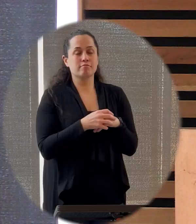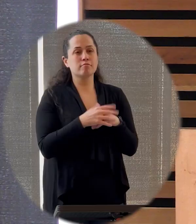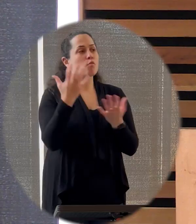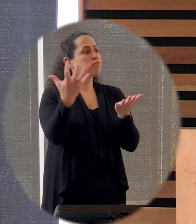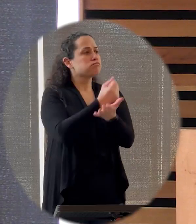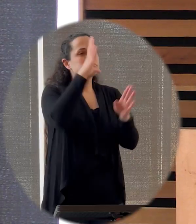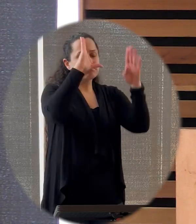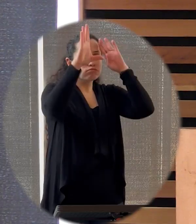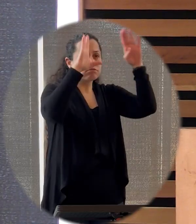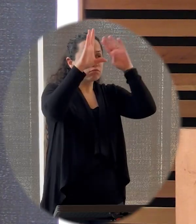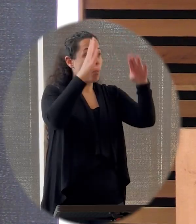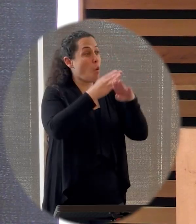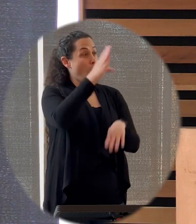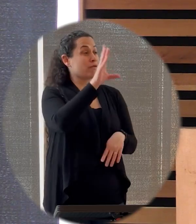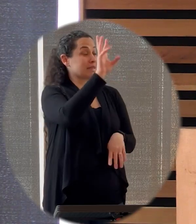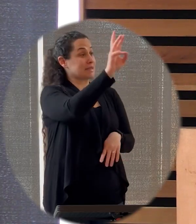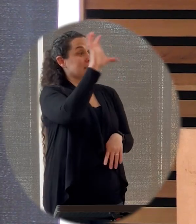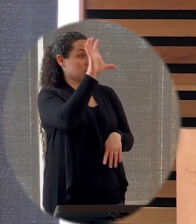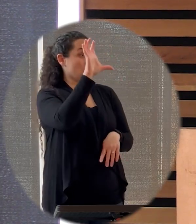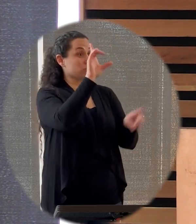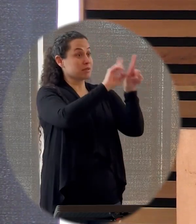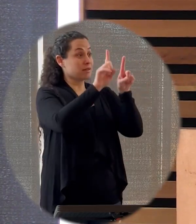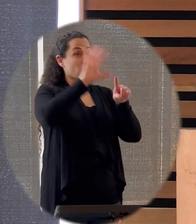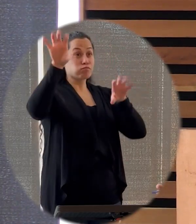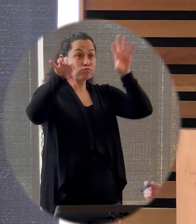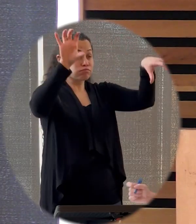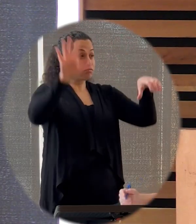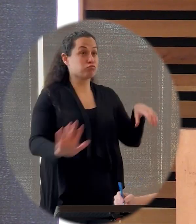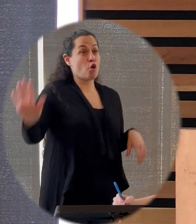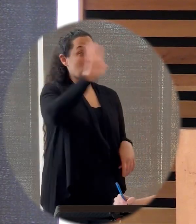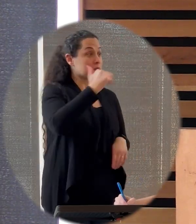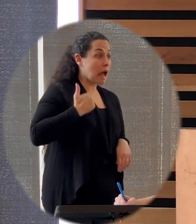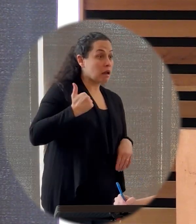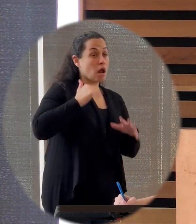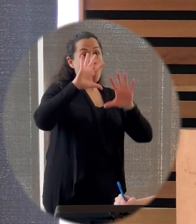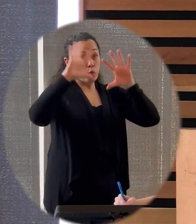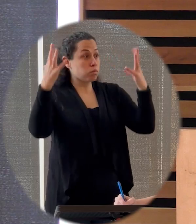A big hello and welcome to the over 600 households across Canada and beyond who